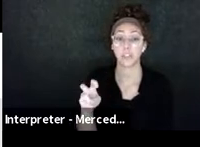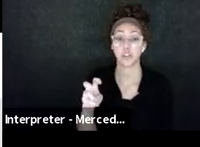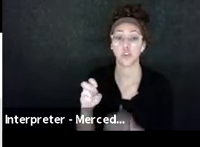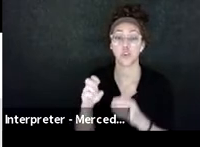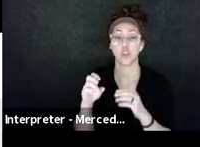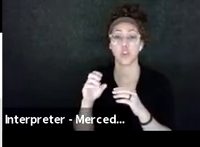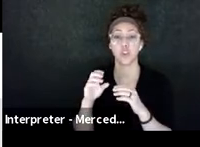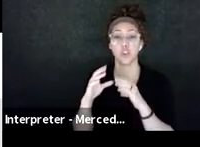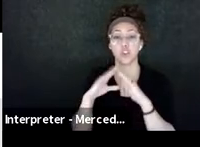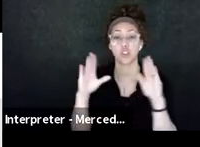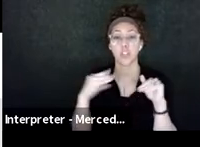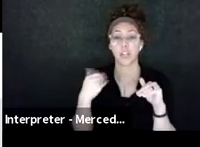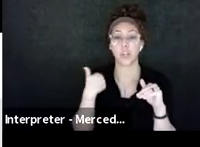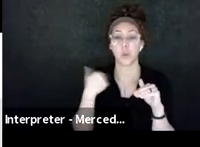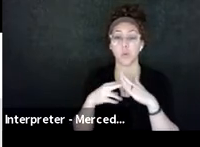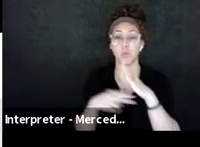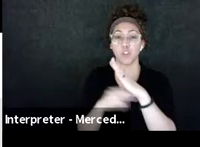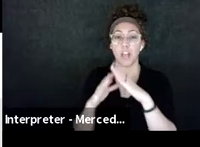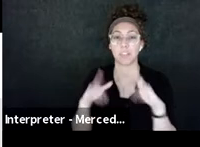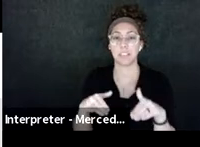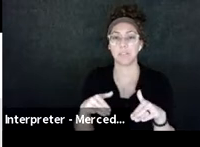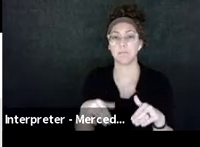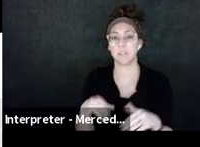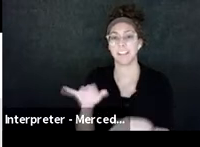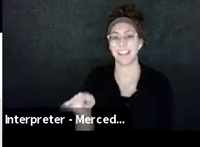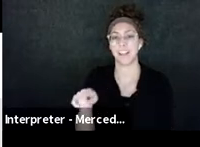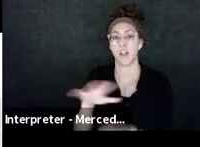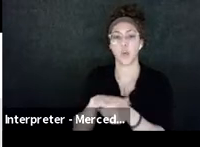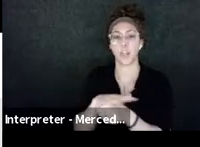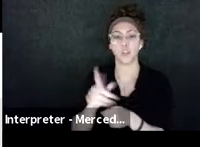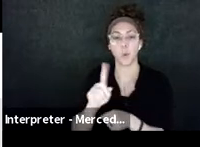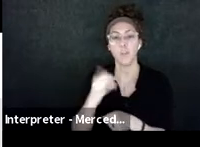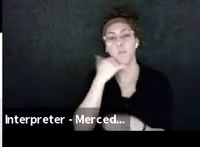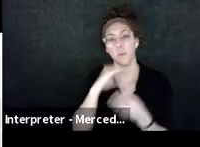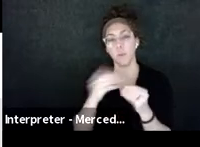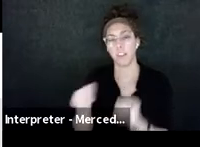maria.rodriguez: Housing from EMC, those are the locations and the phone number that they provided they actually said about